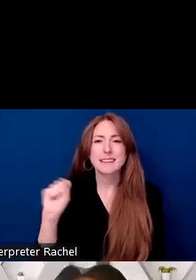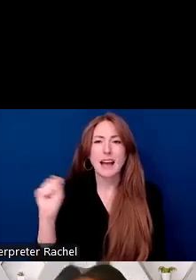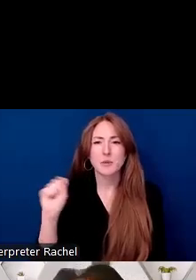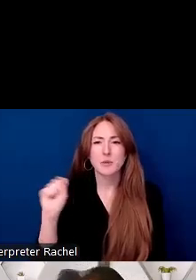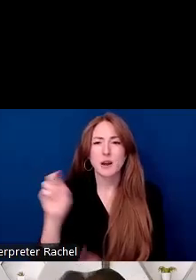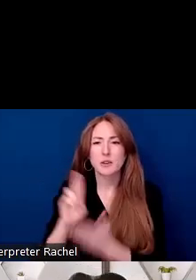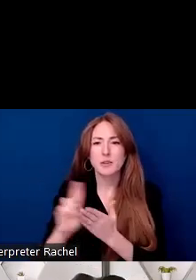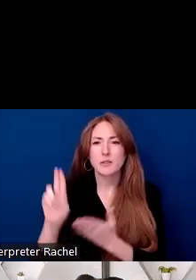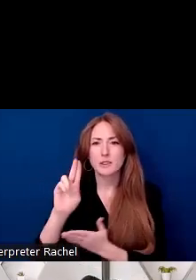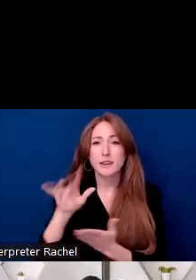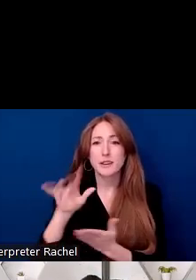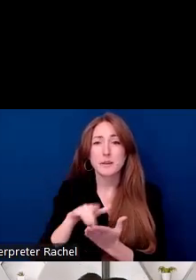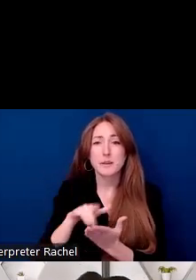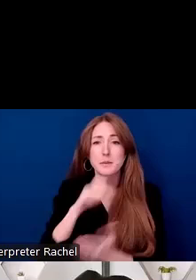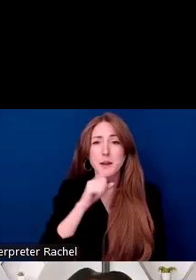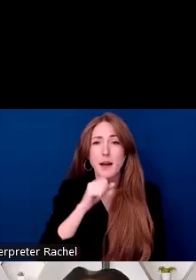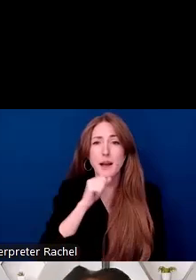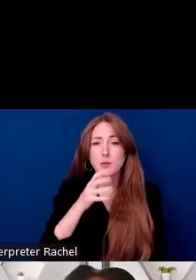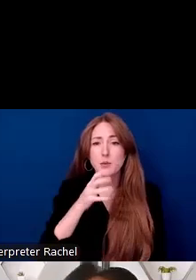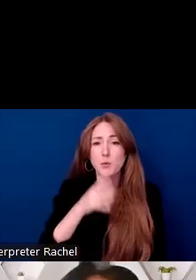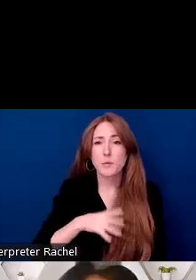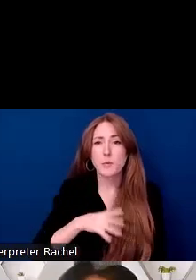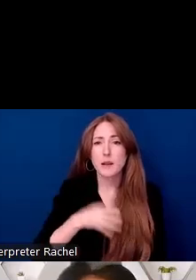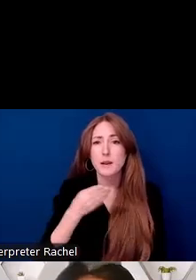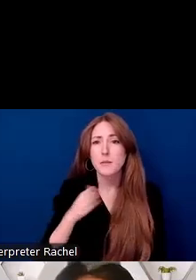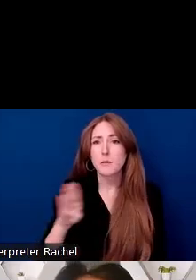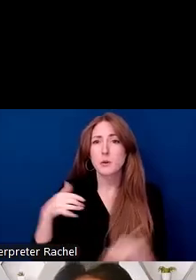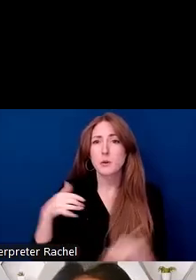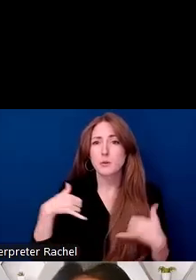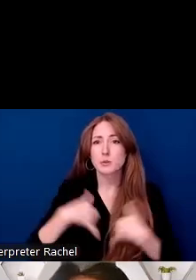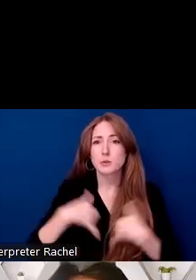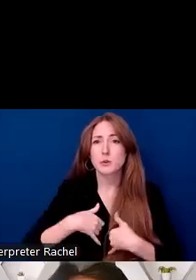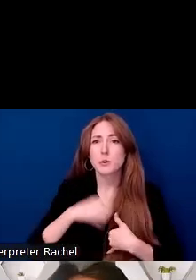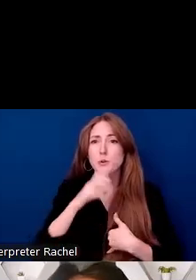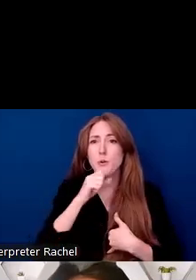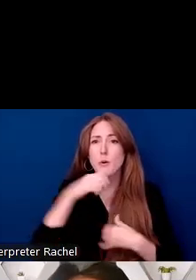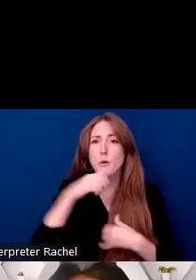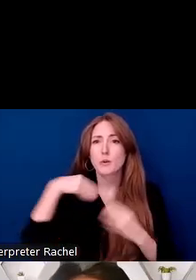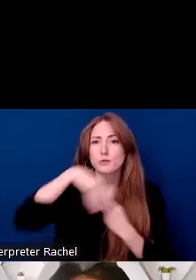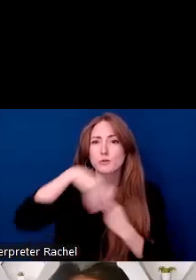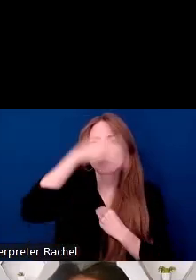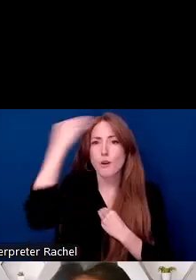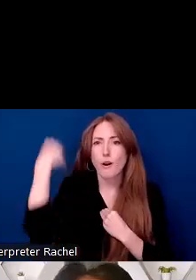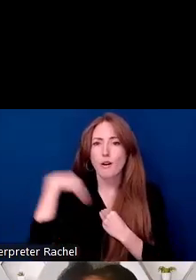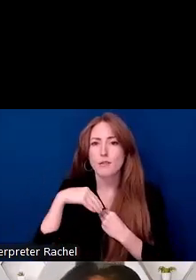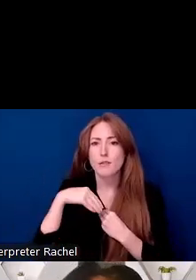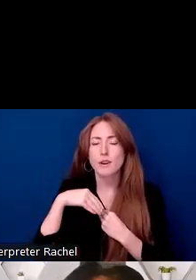shirt with orange scarf with short light, brown hair, brown eyes with eyeglasses,